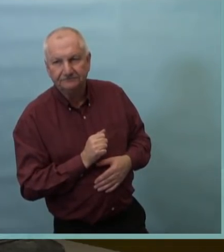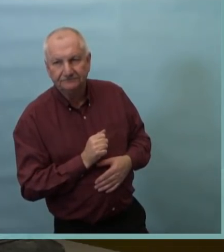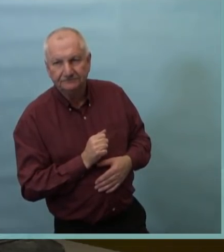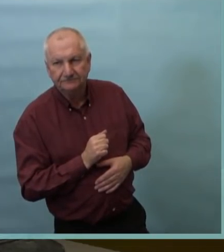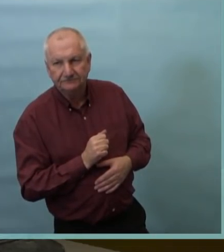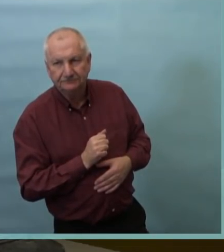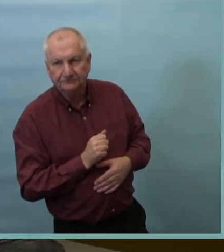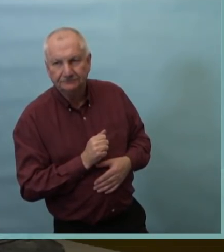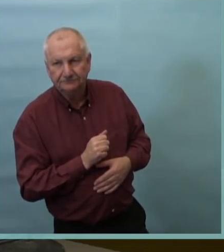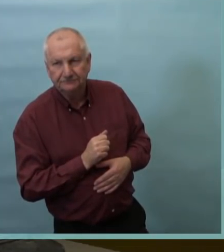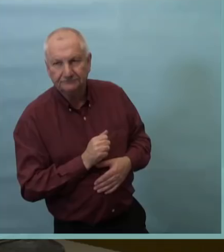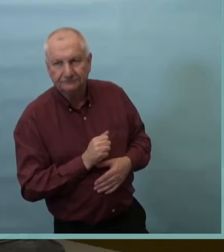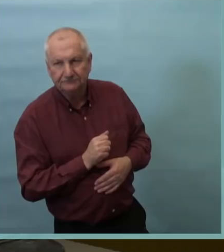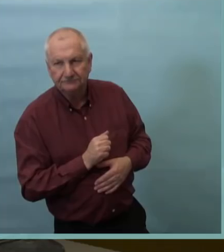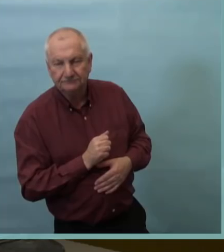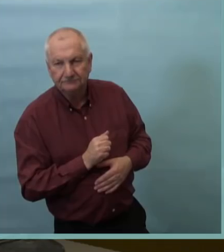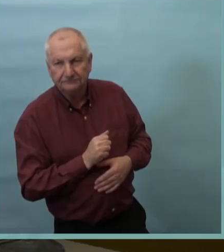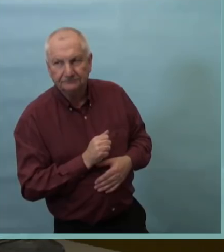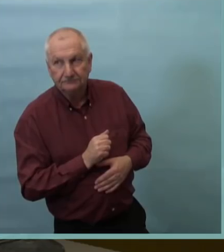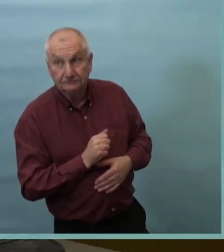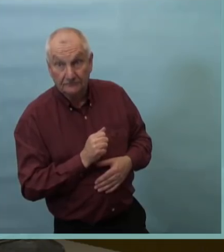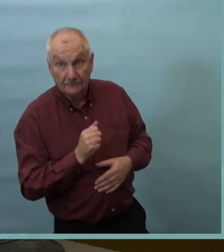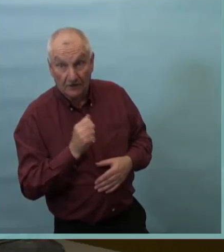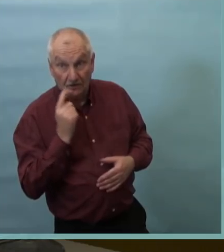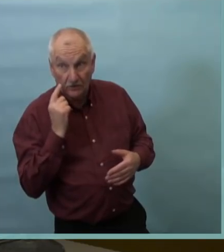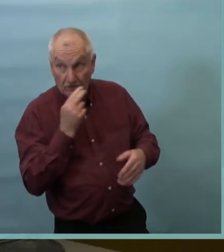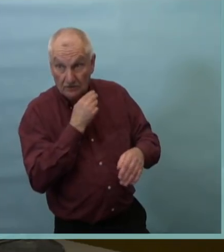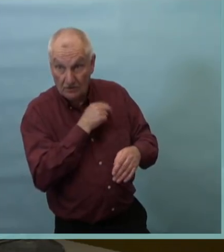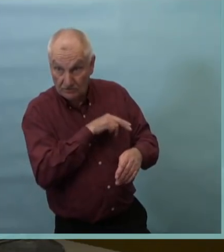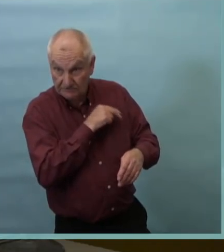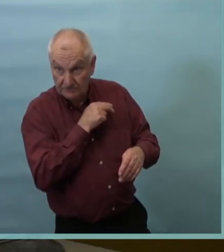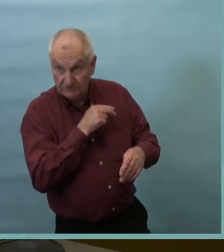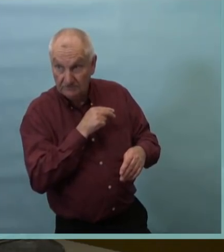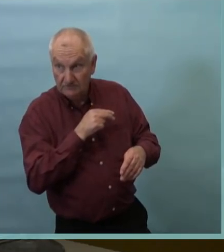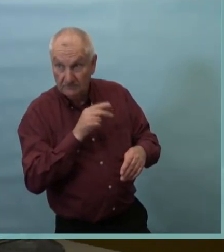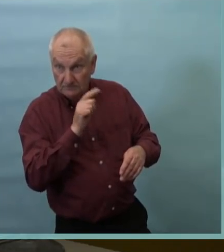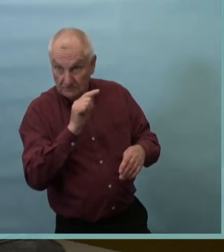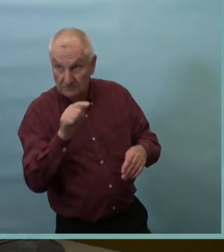hearing at the operating room at the hospital and swin swan has closed just